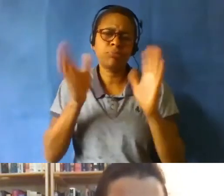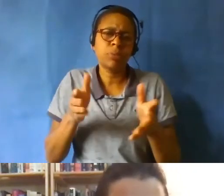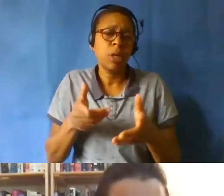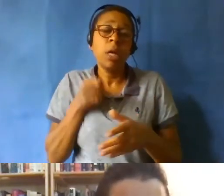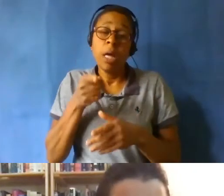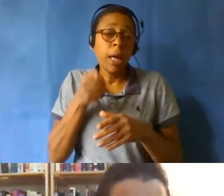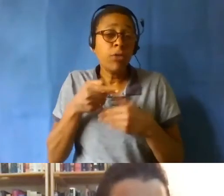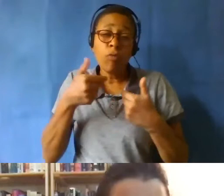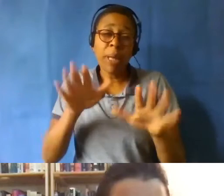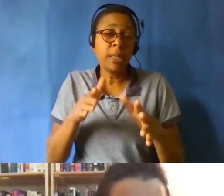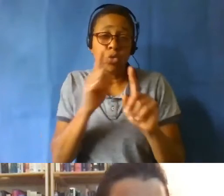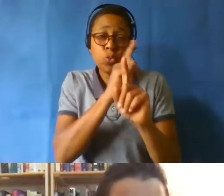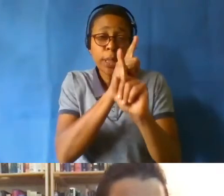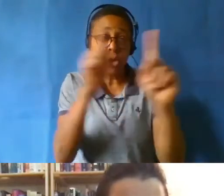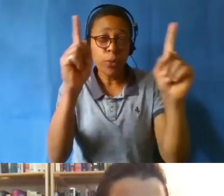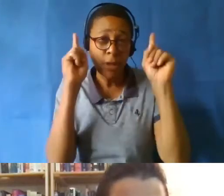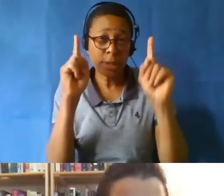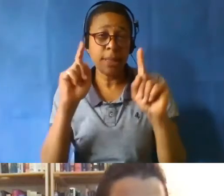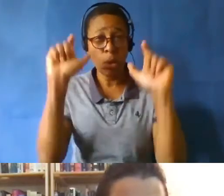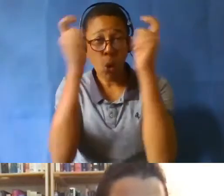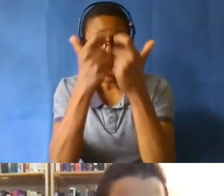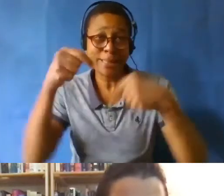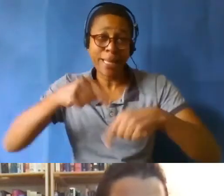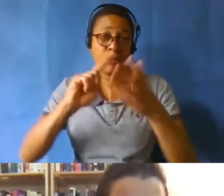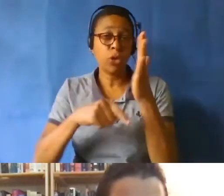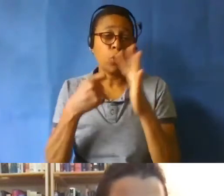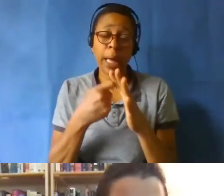institution in the UK or elsewhere knows that the institution you know obviously